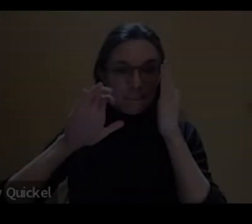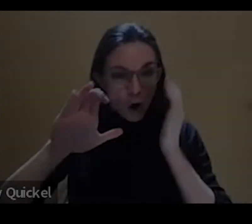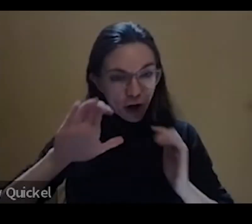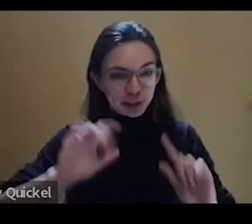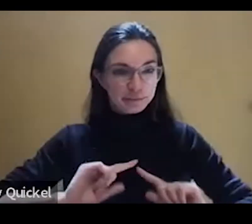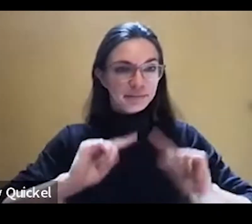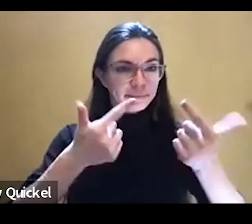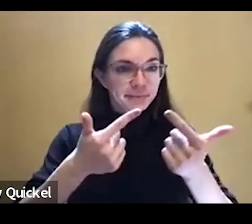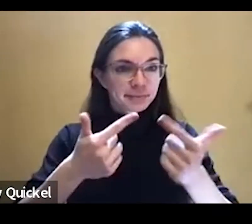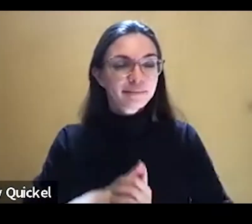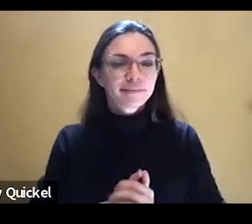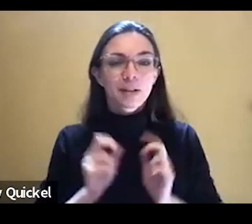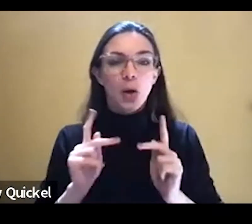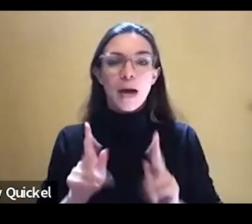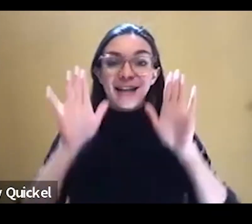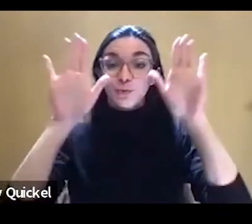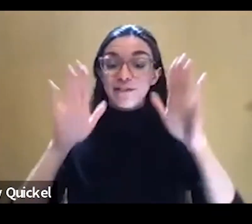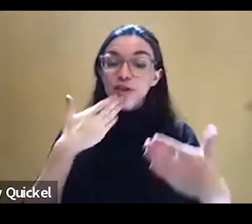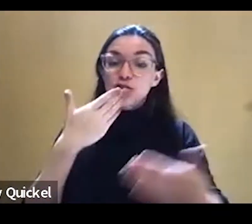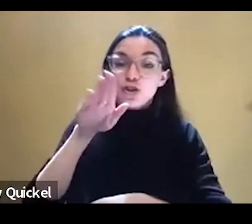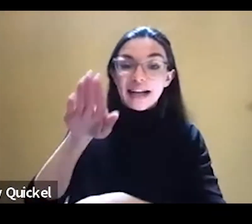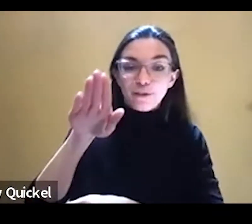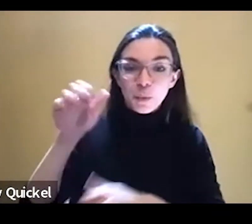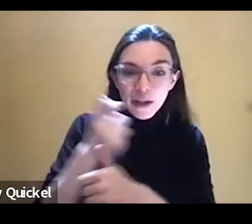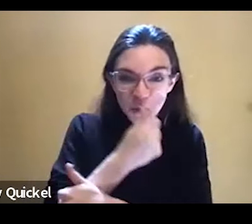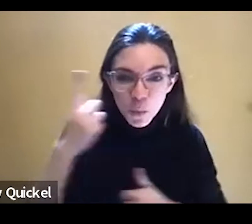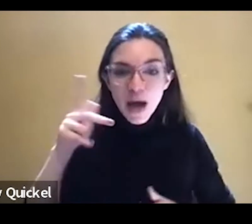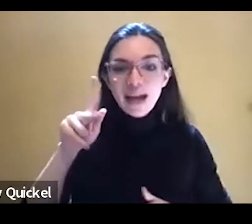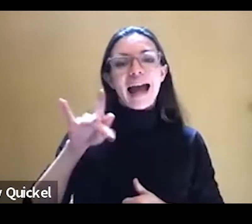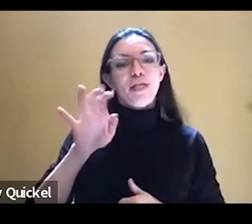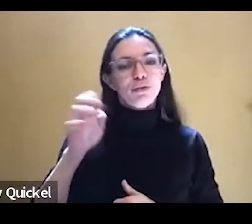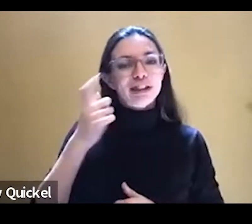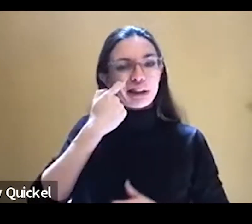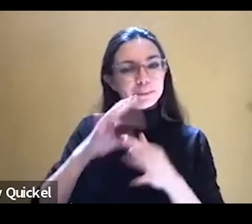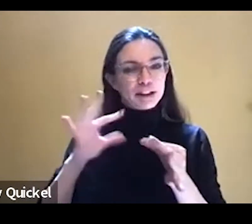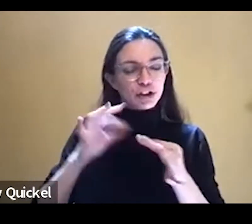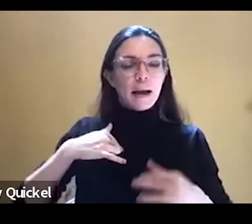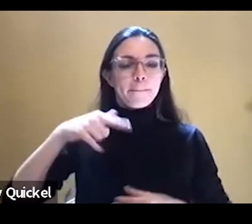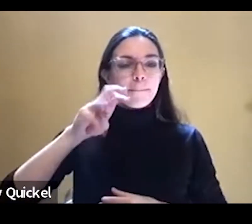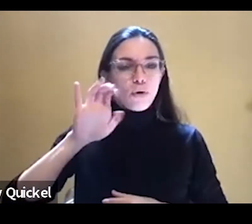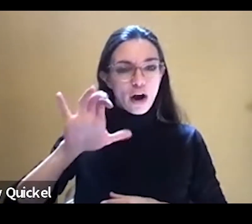Marc: Good afternoon, everyone. As Katrin mentioned, I'm Marc Fleidner, Disability